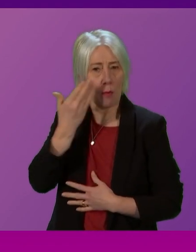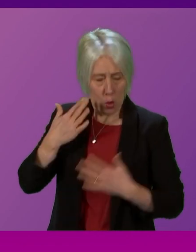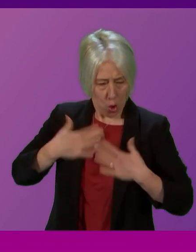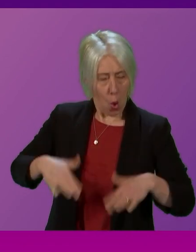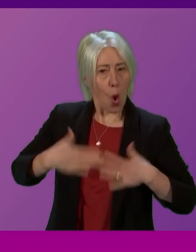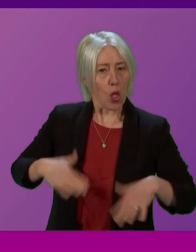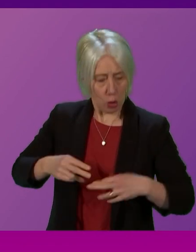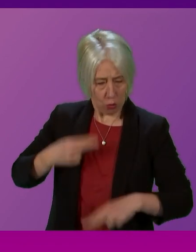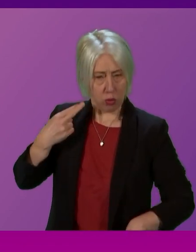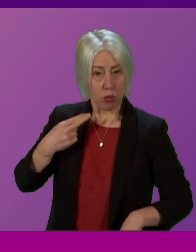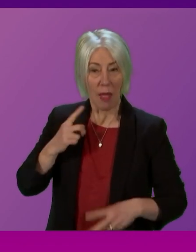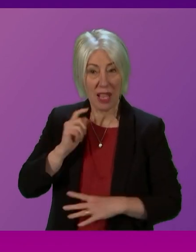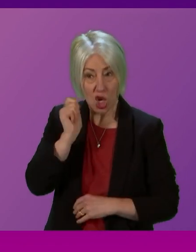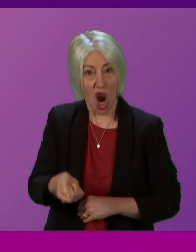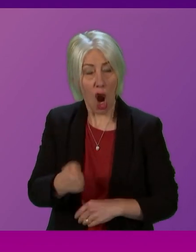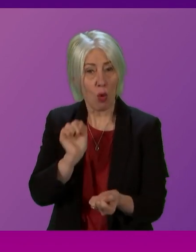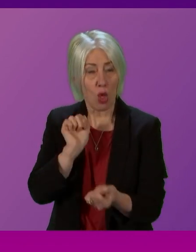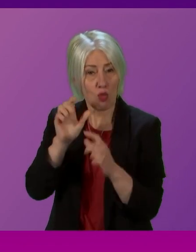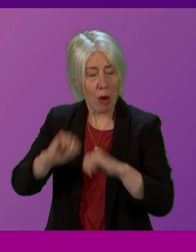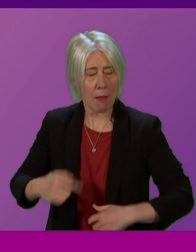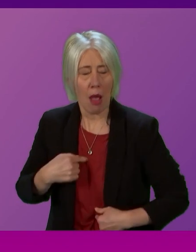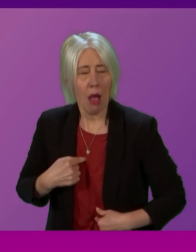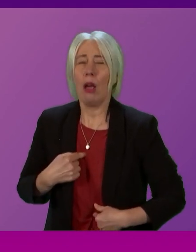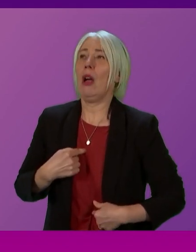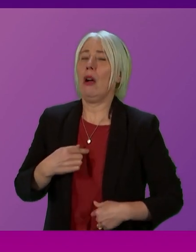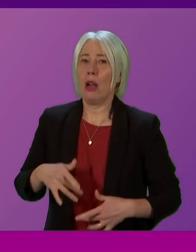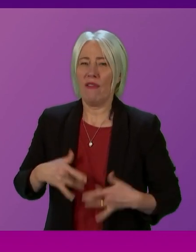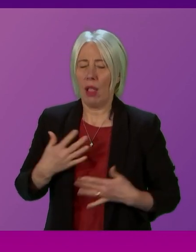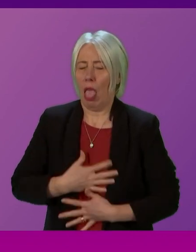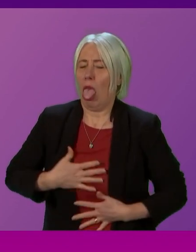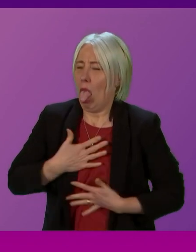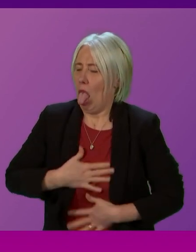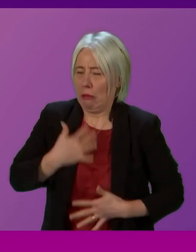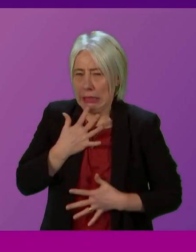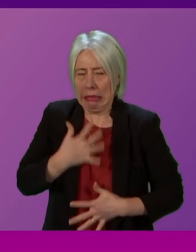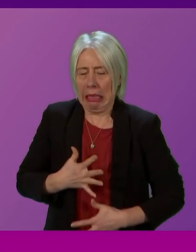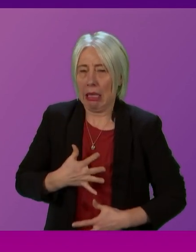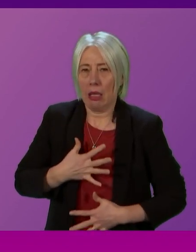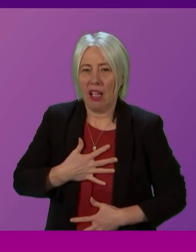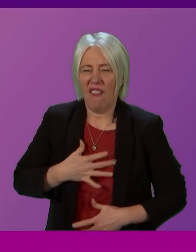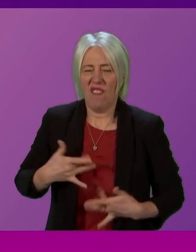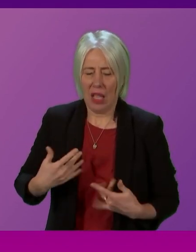being charged with this. It makes me feel physically sick and violated.”